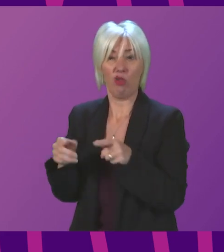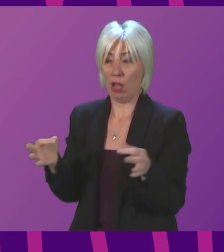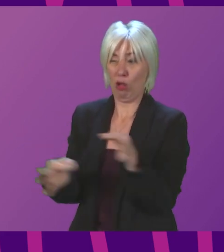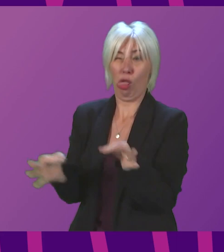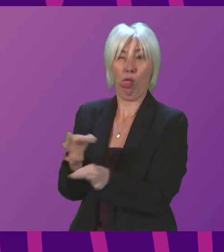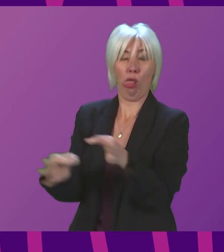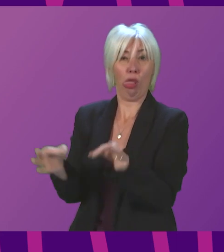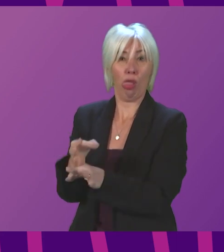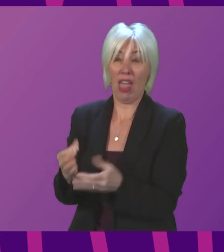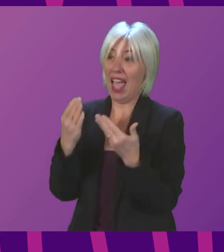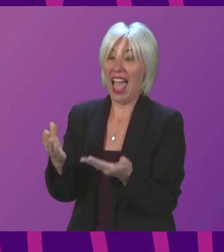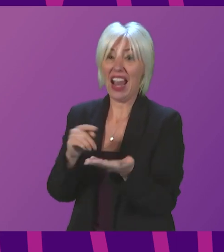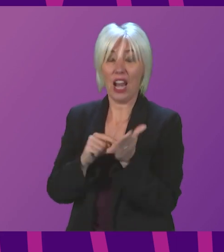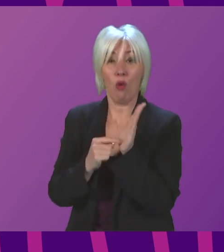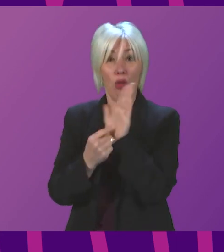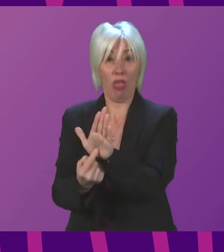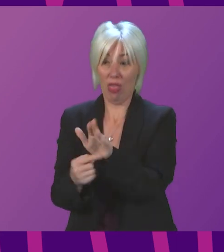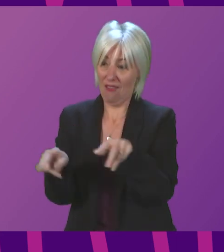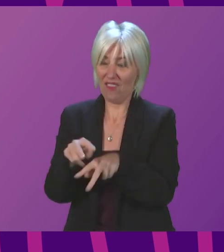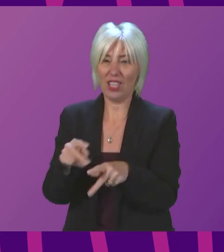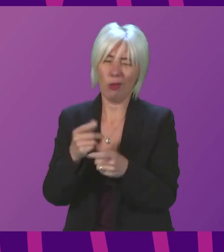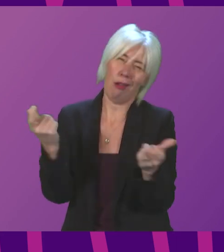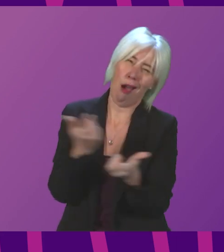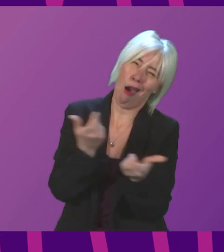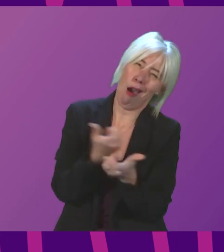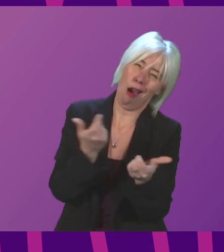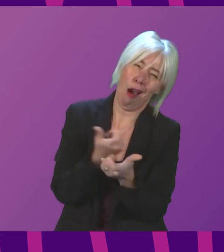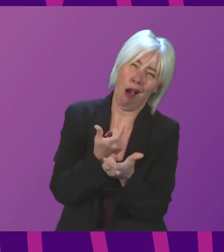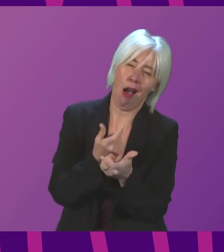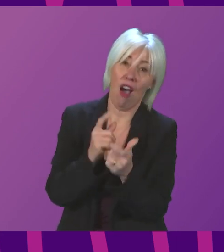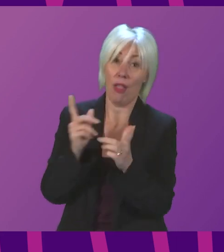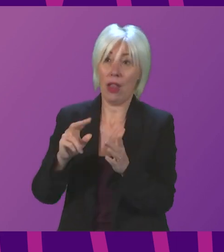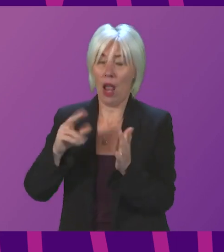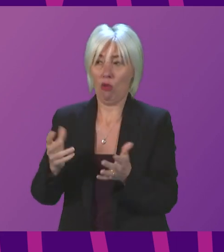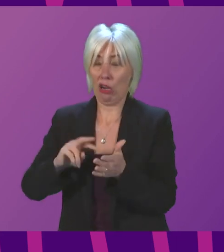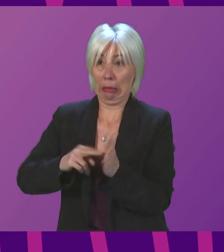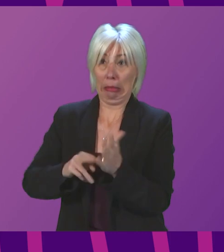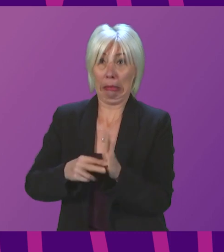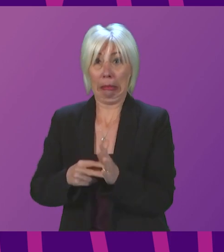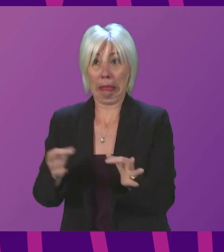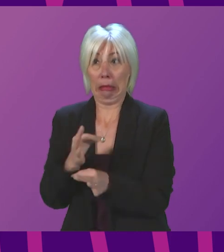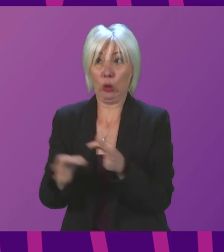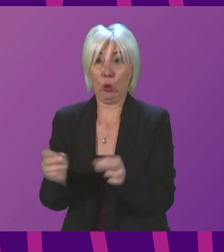Now, footage shows them laughing about it while planning their excuses. This is no laughing